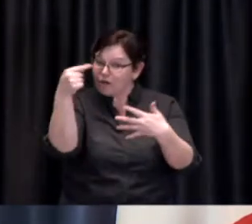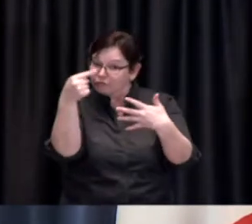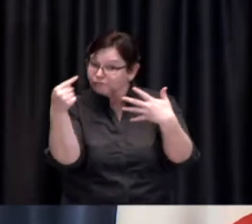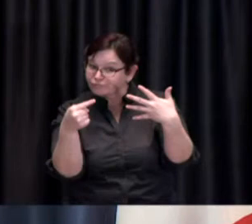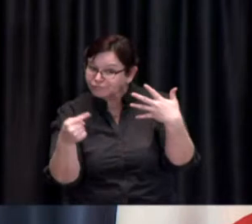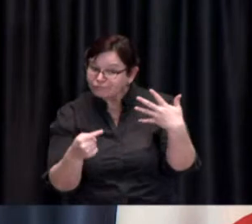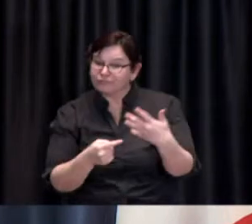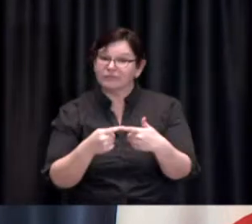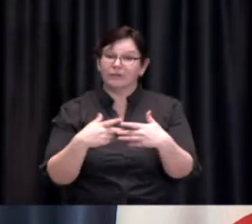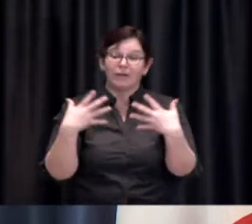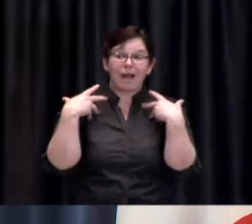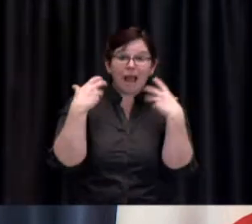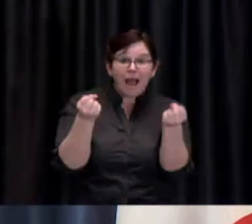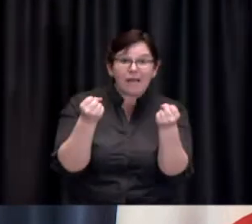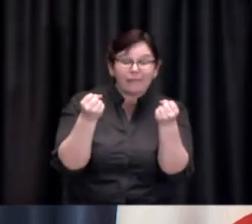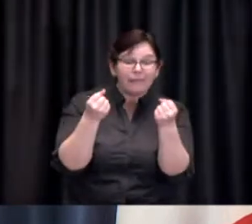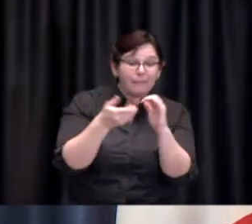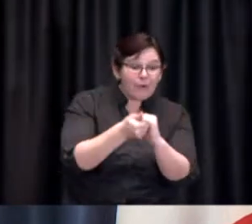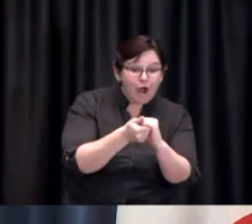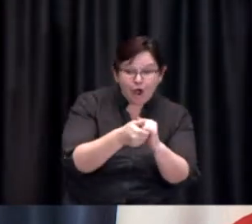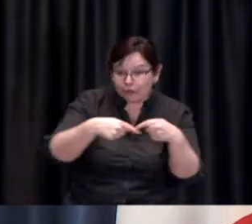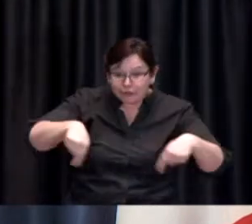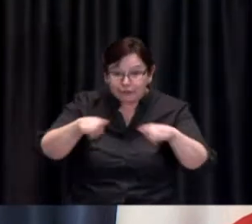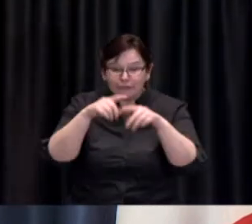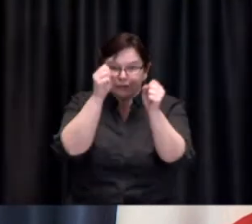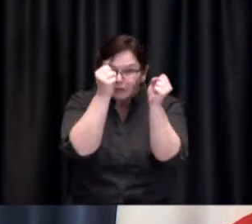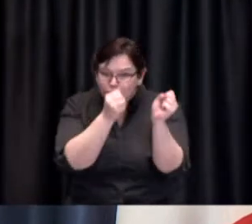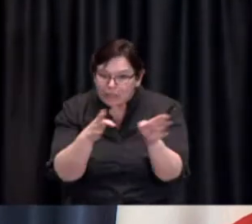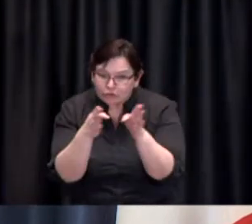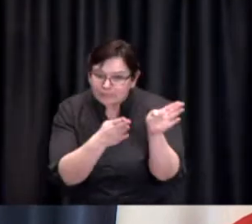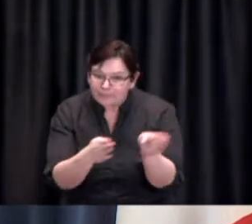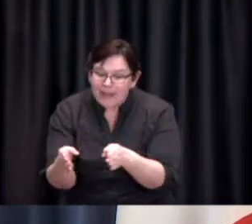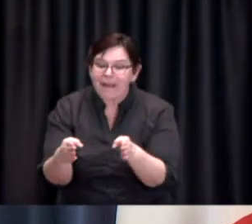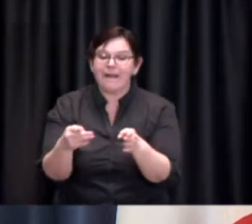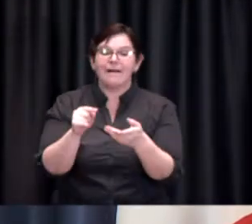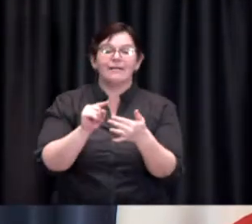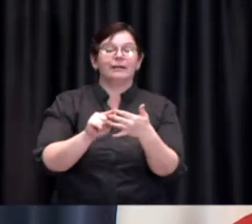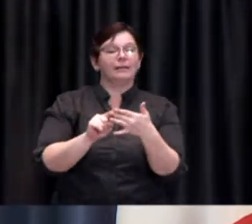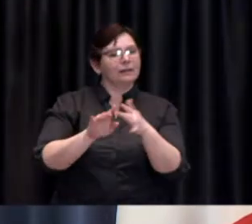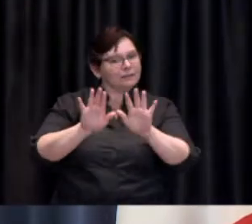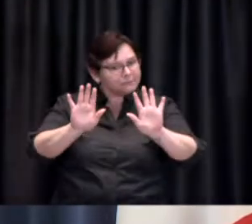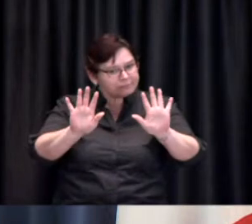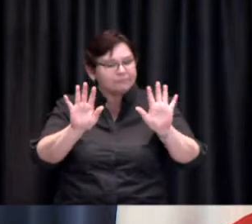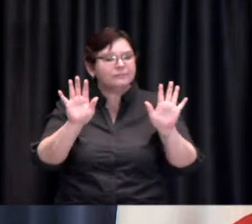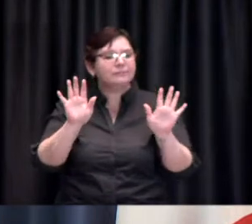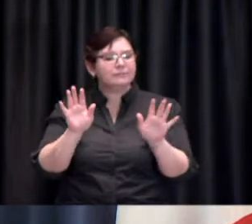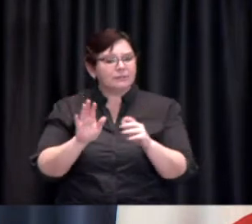for and considering at this point in time in order to get to the all the different nooks and crannies in the city